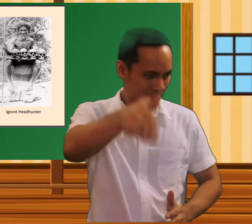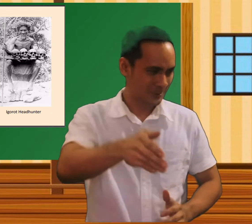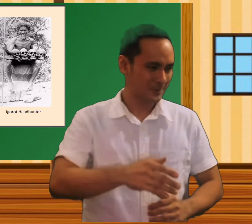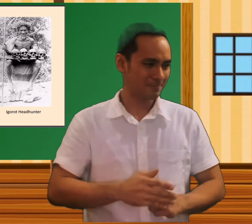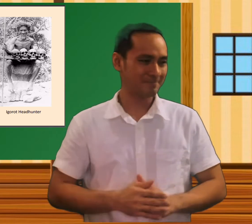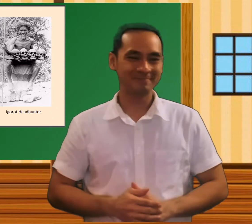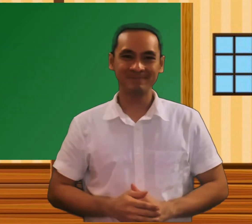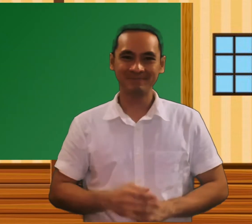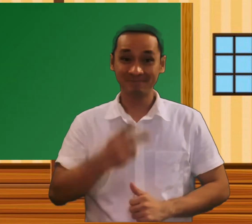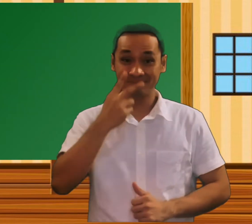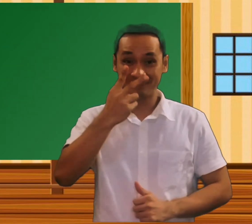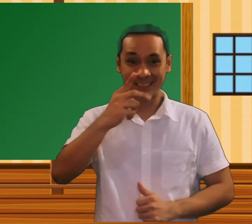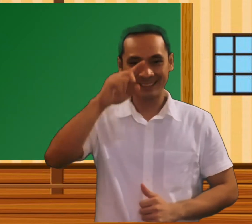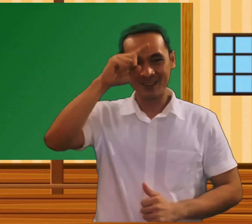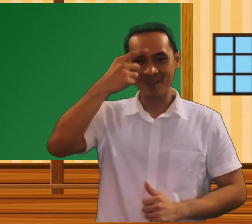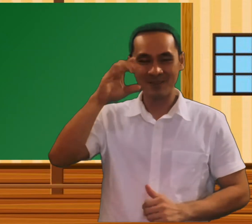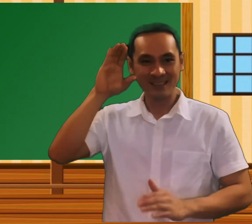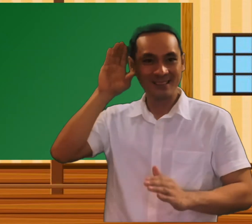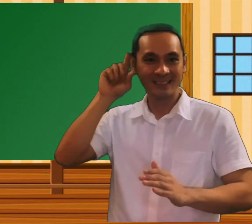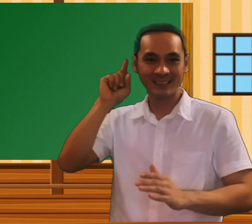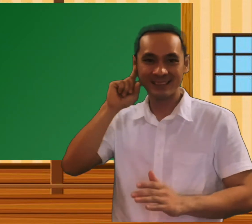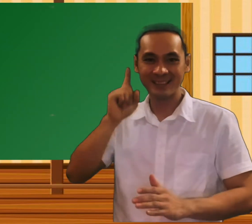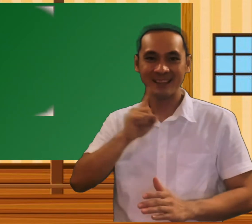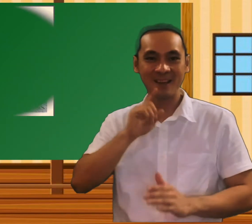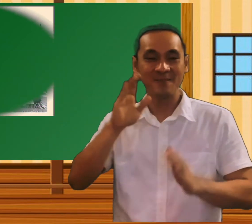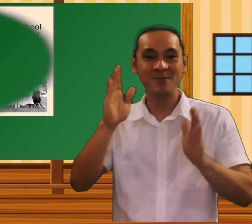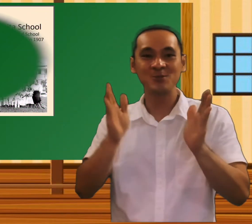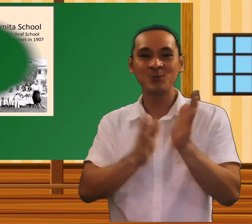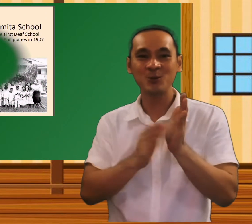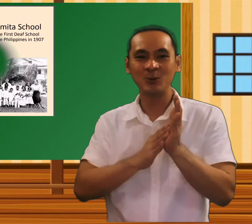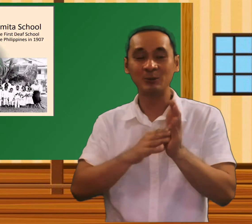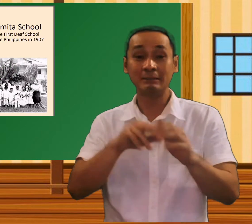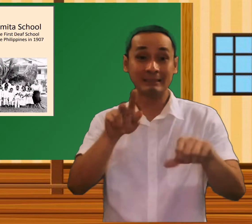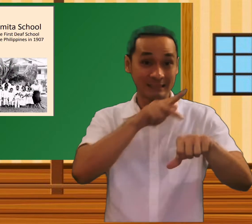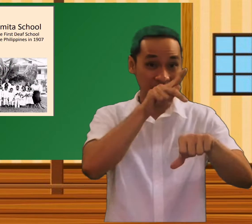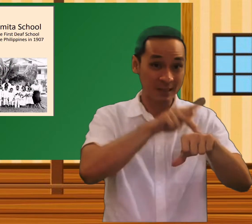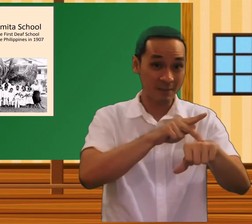we can see the first deaf school in the philippines in 1907.